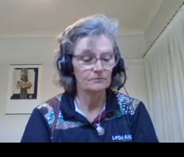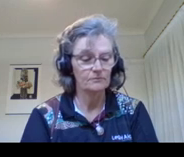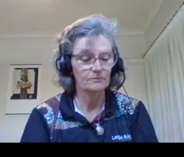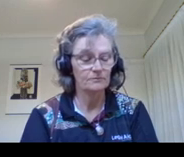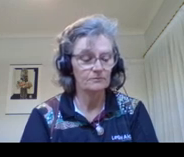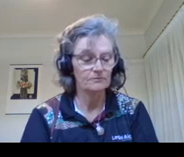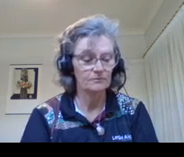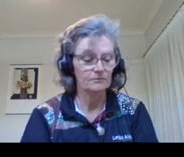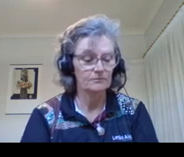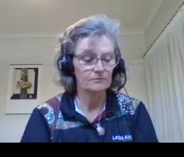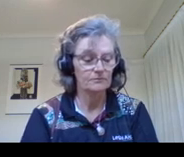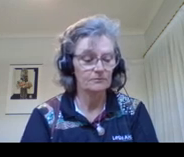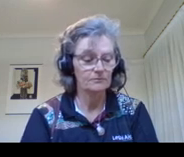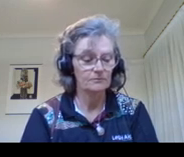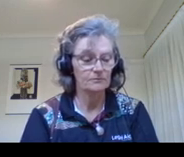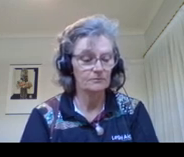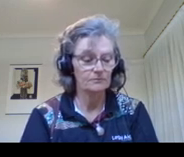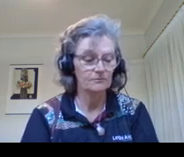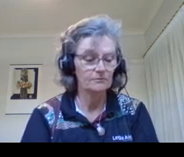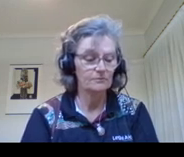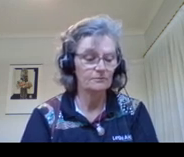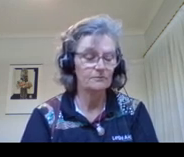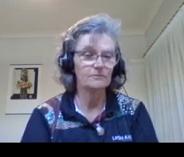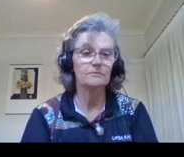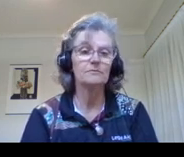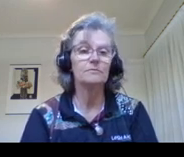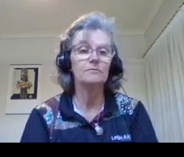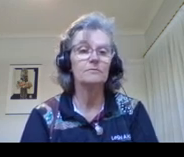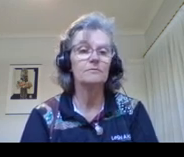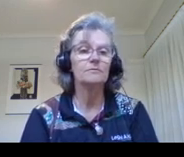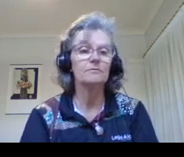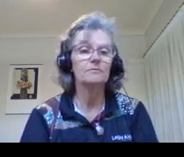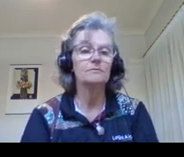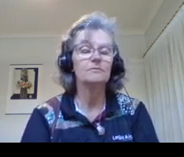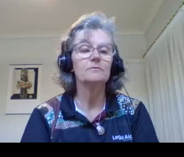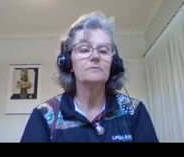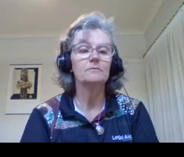piece of information that you want to hold close and dear to your to your heart but they